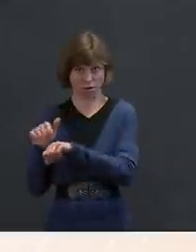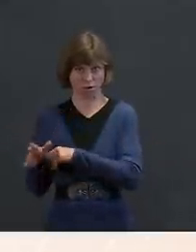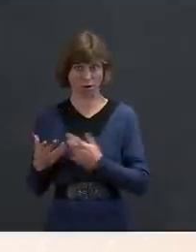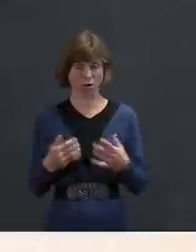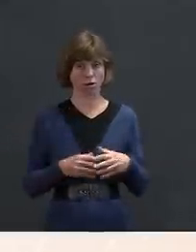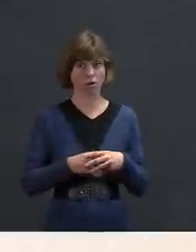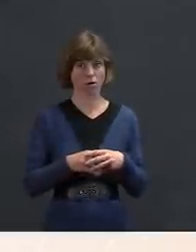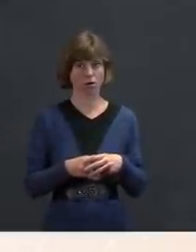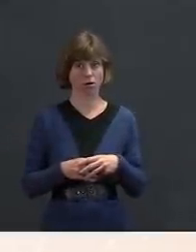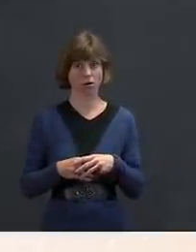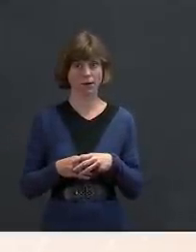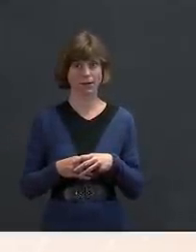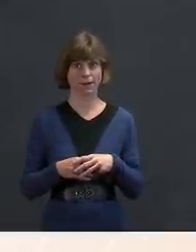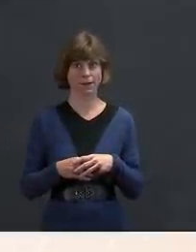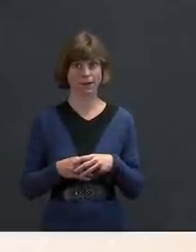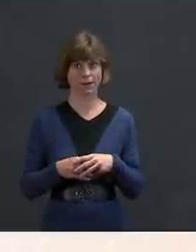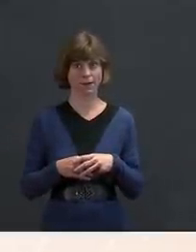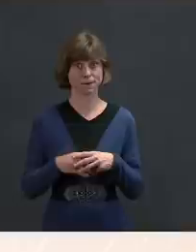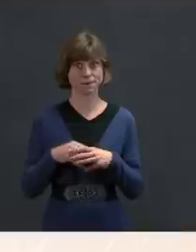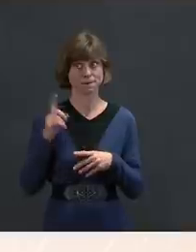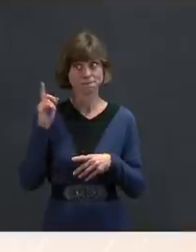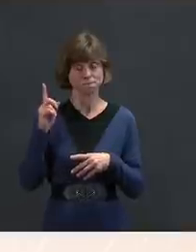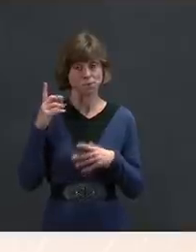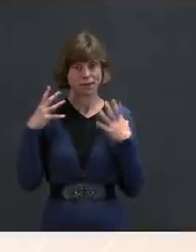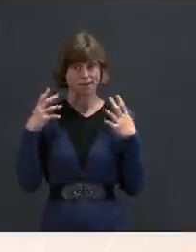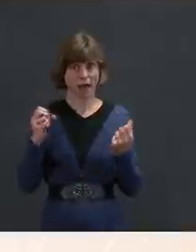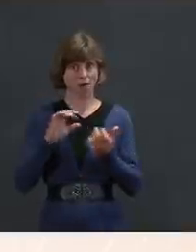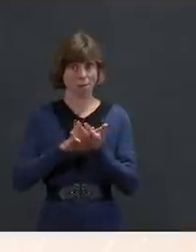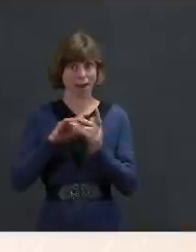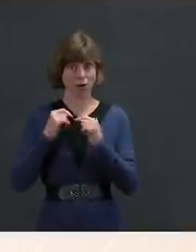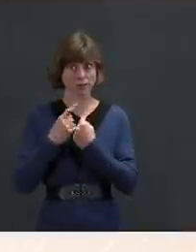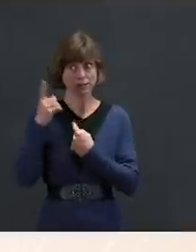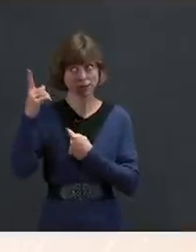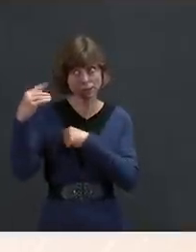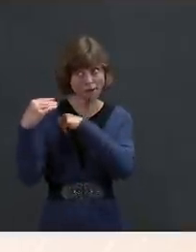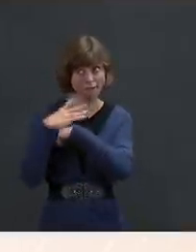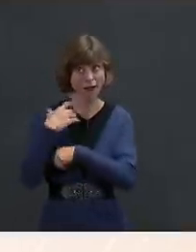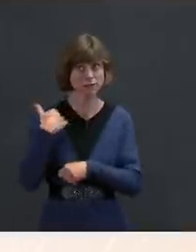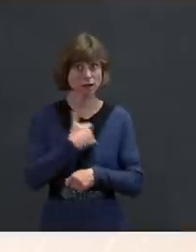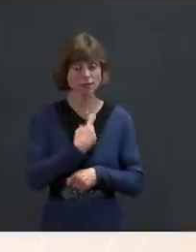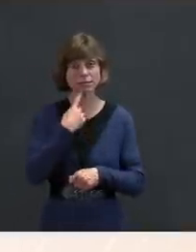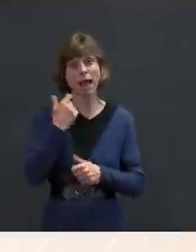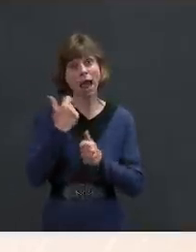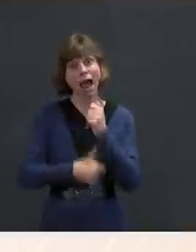we've -- we've received from our health and medical team is that every American should take whatever vaccine